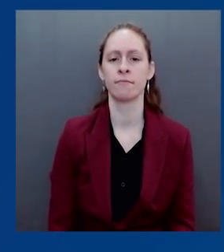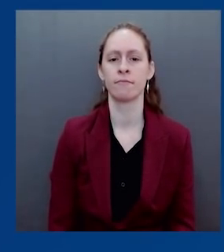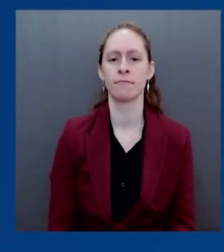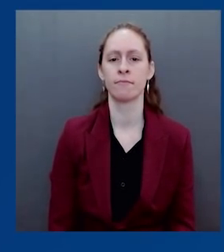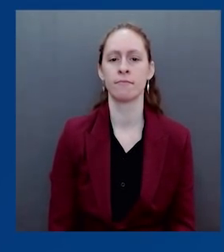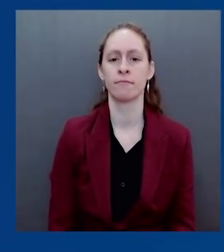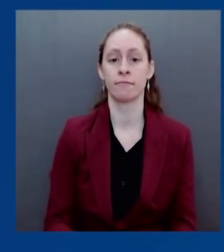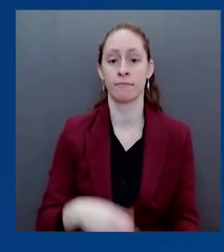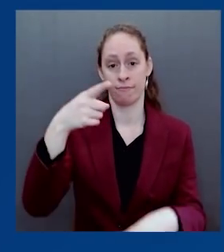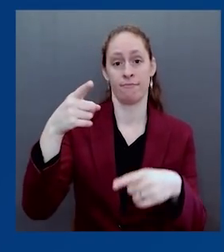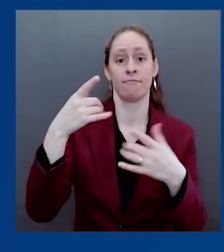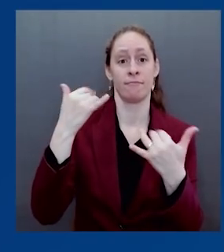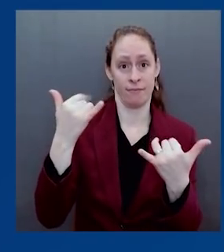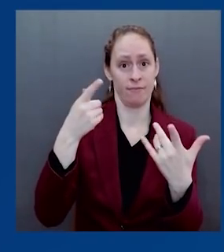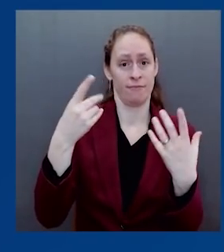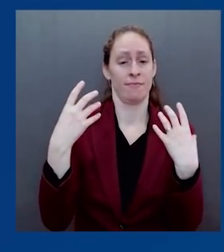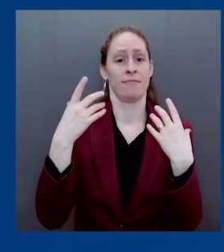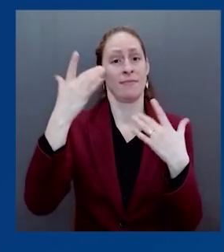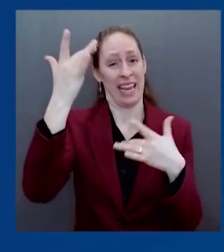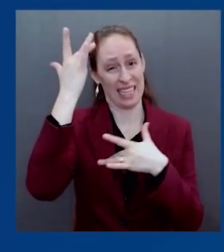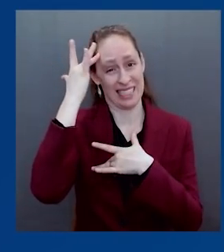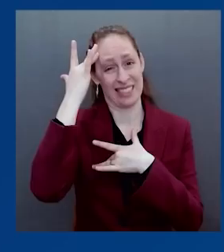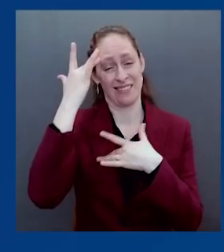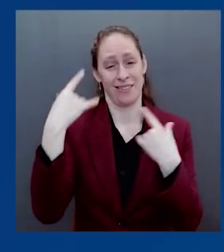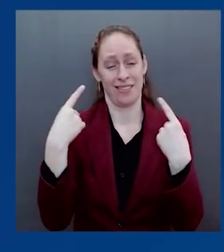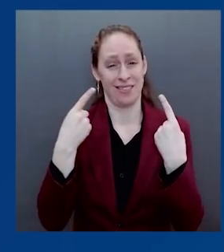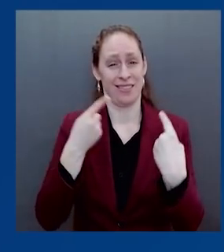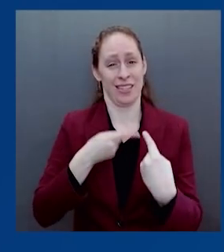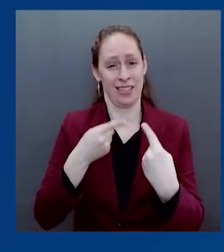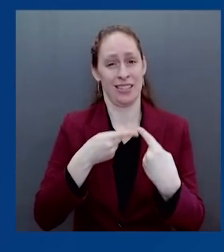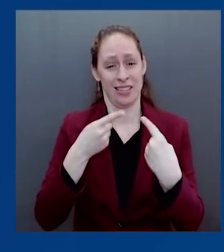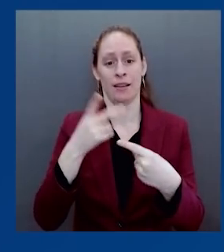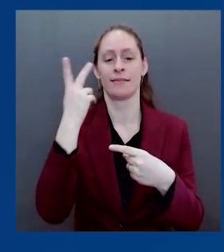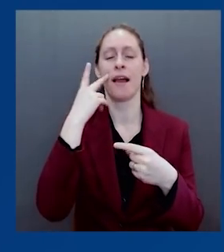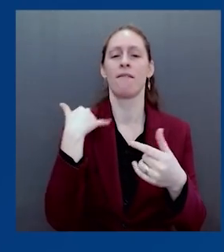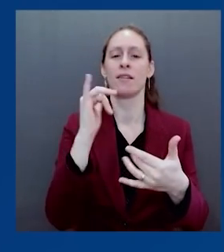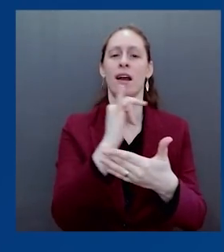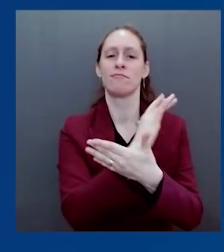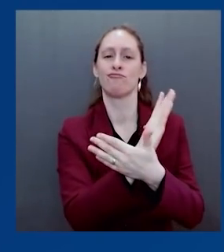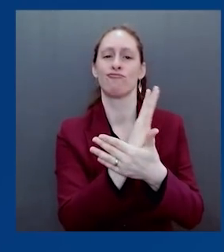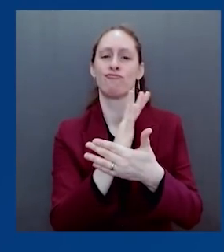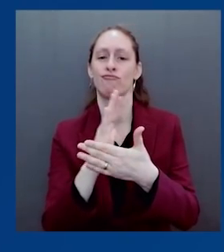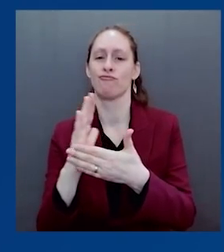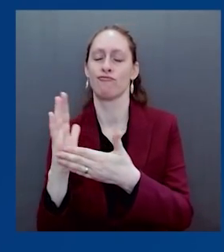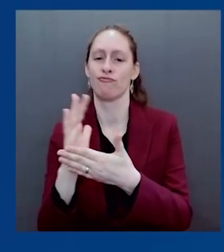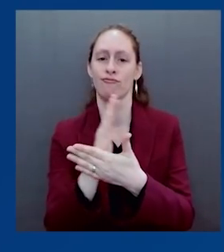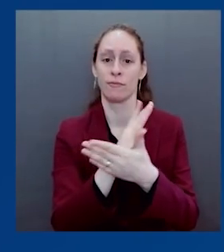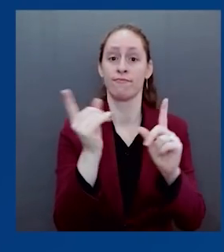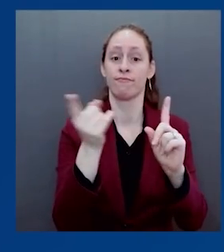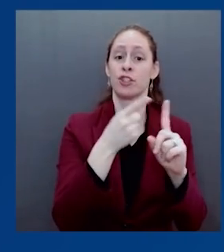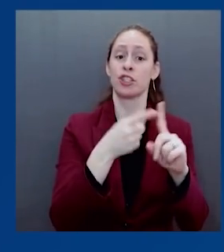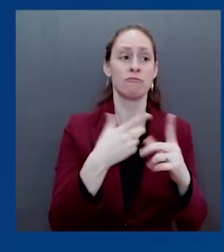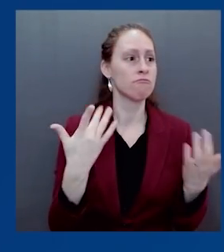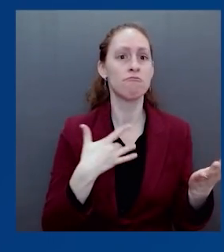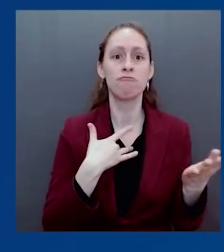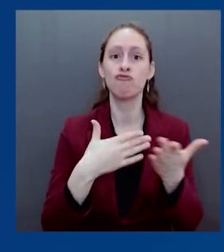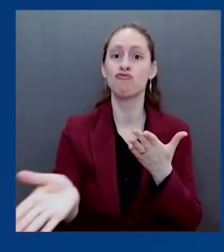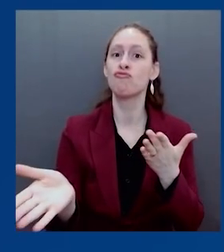As you can see, there is a spectrum from an infected person with no symptoms to an outpatient with mild symptoms;